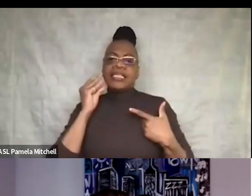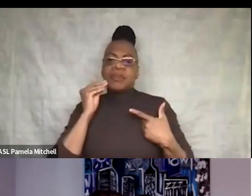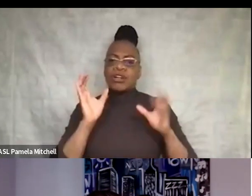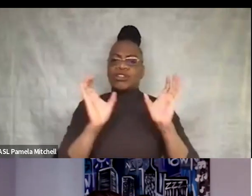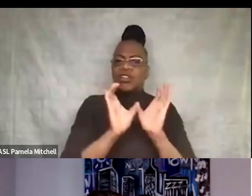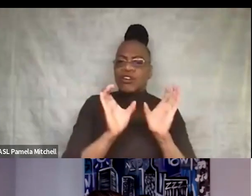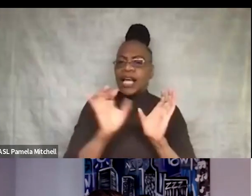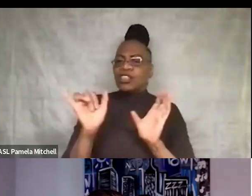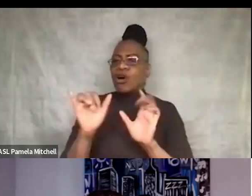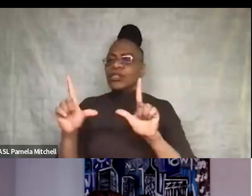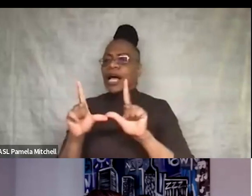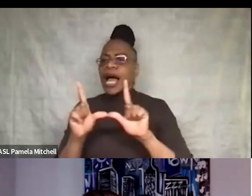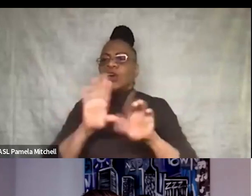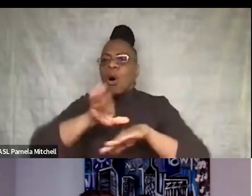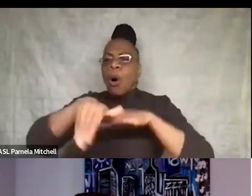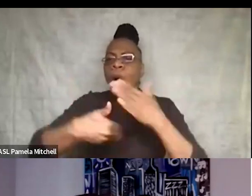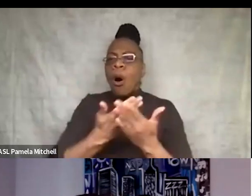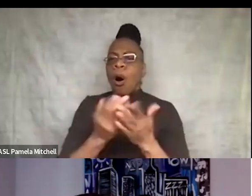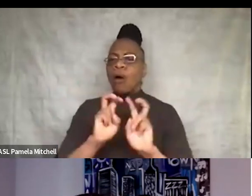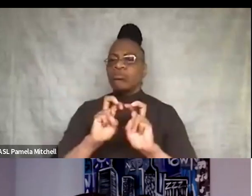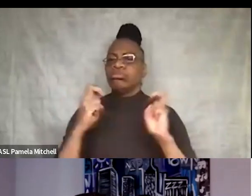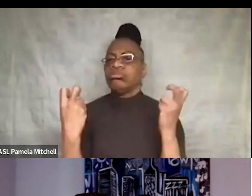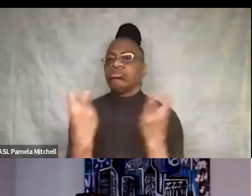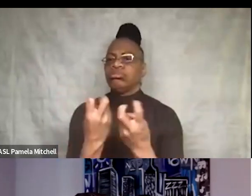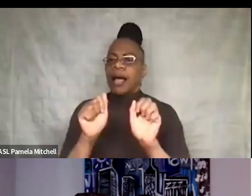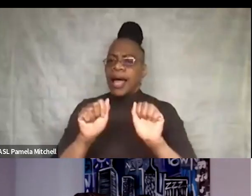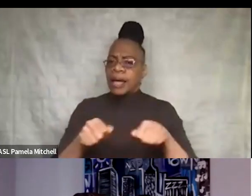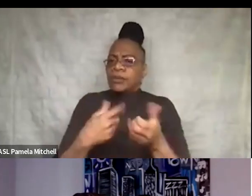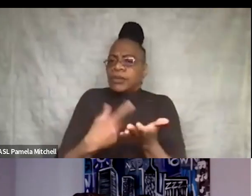all being able to talk about the client and the welfare of the client,